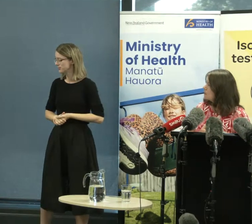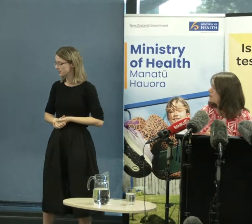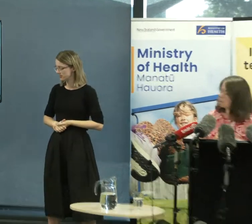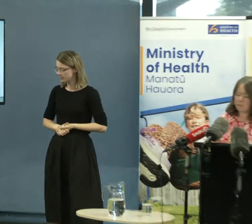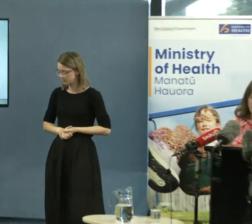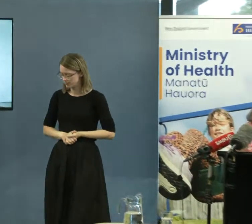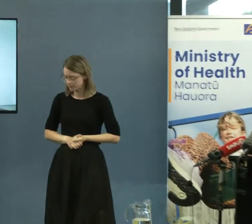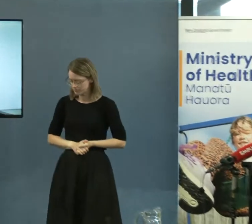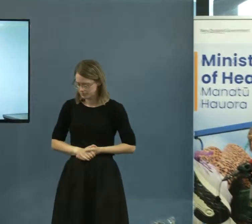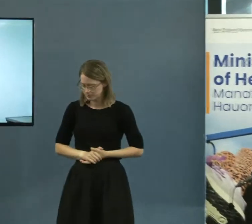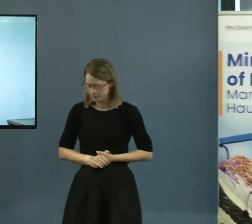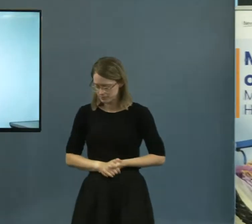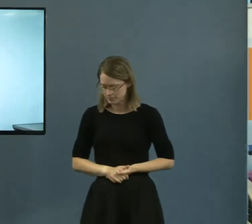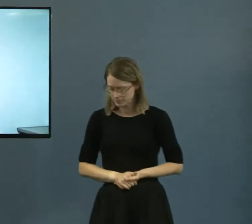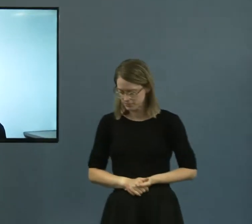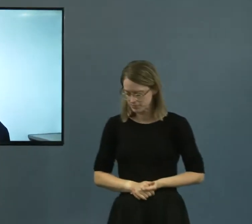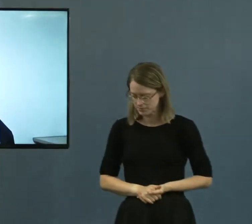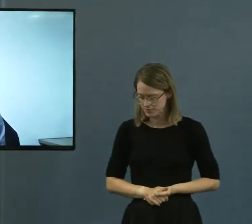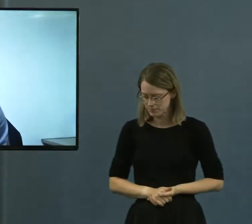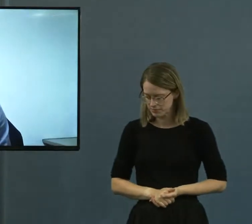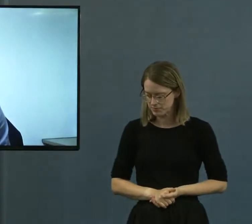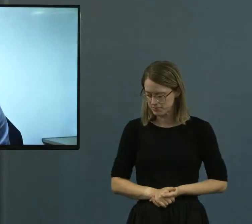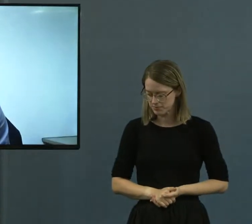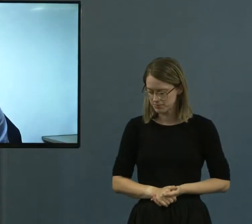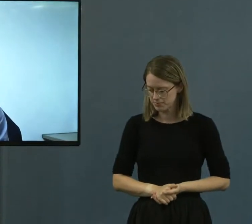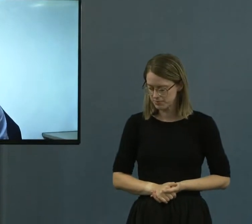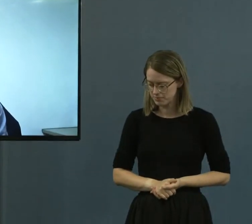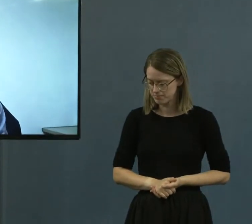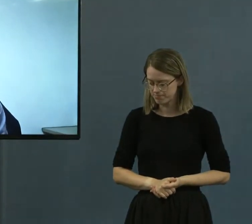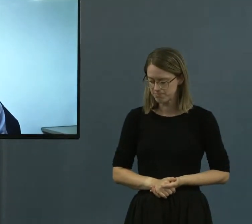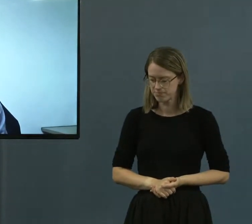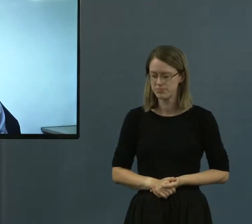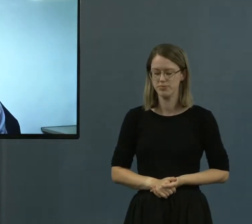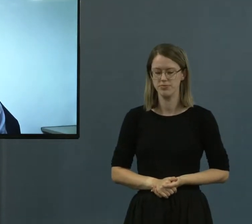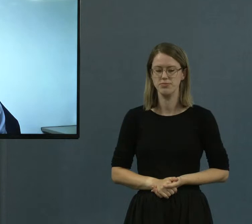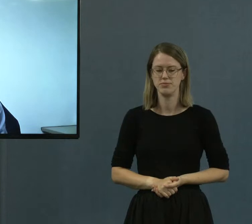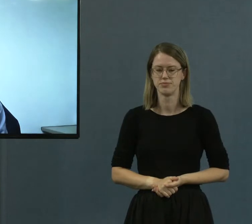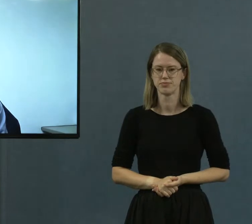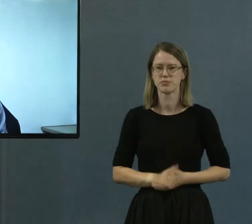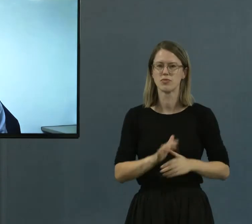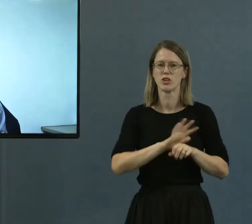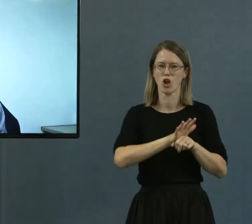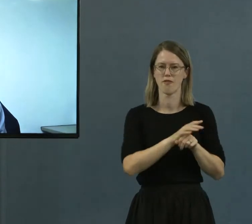im primary-care perspective, you've got a few more